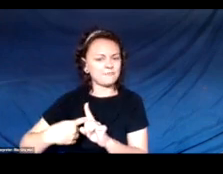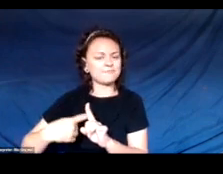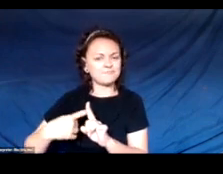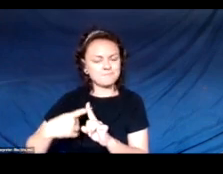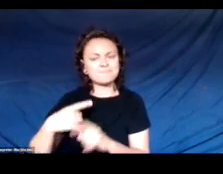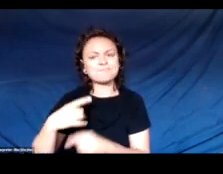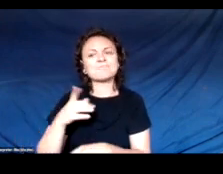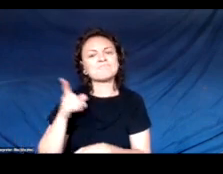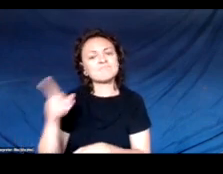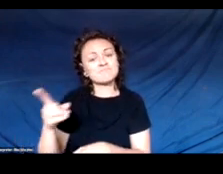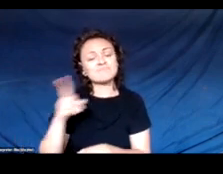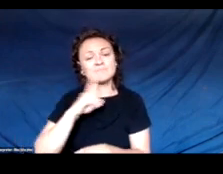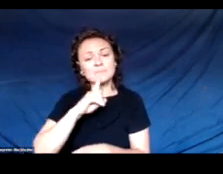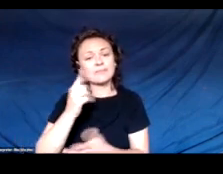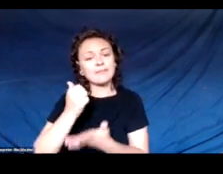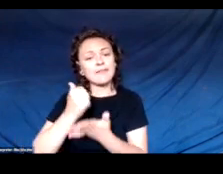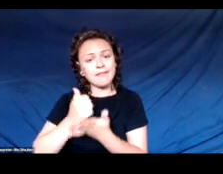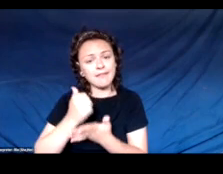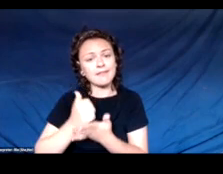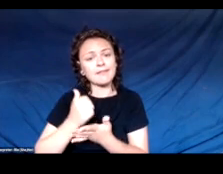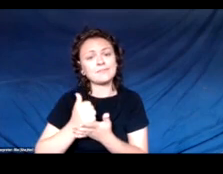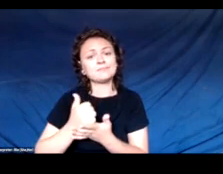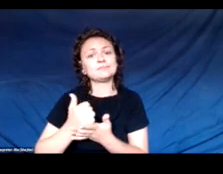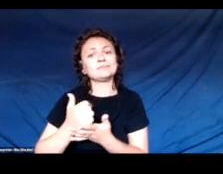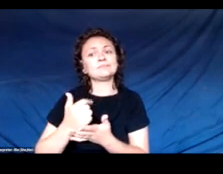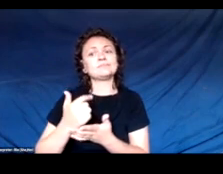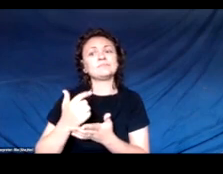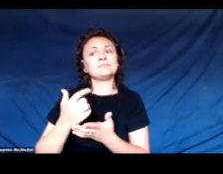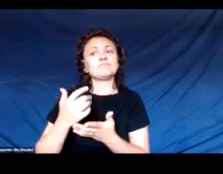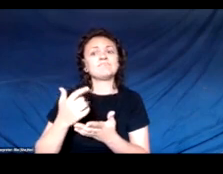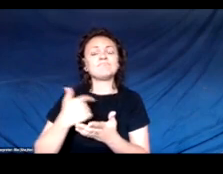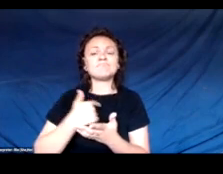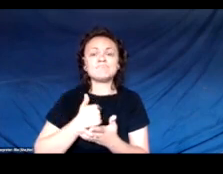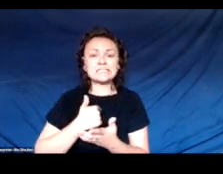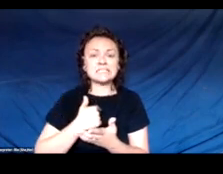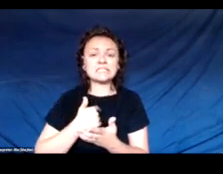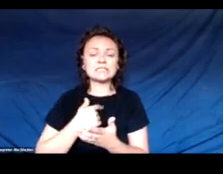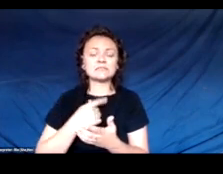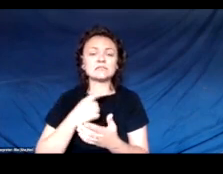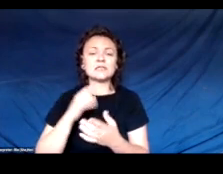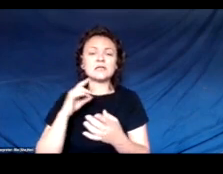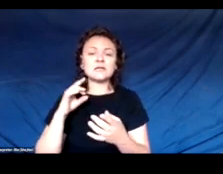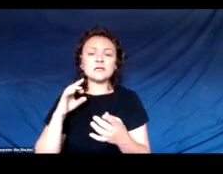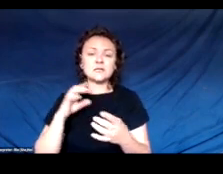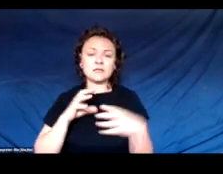help help me like latch on with breast feeding a